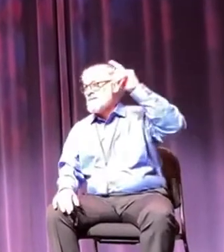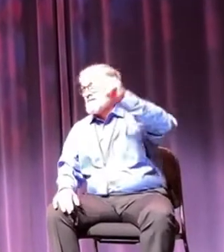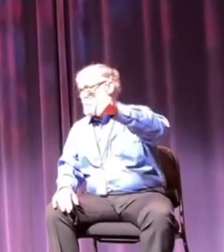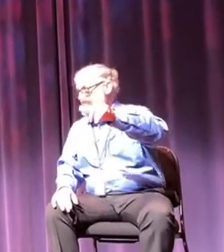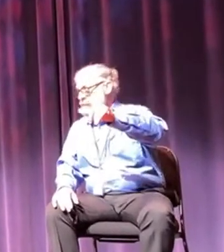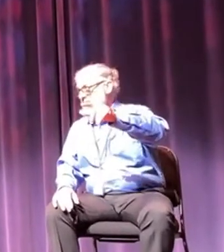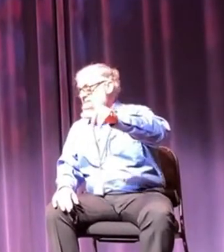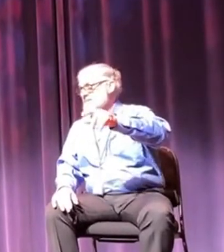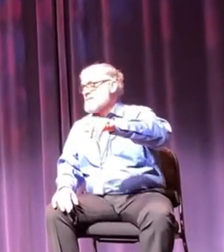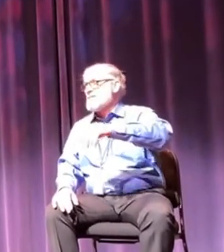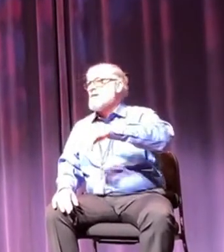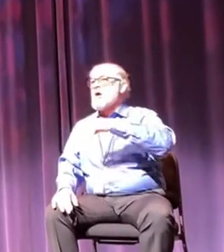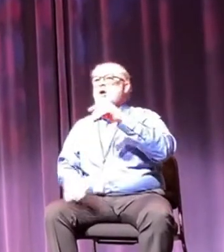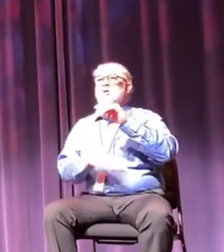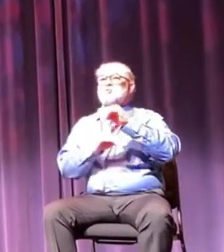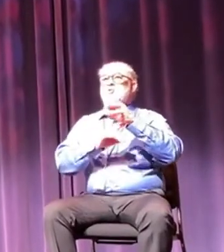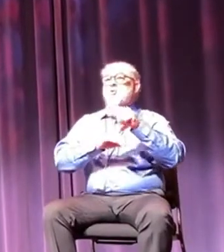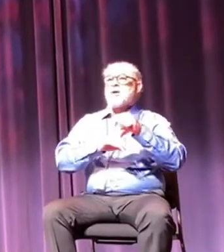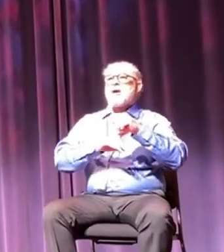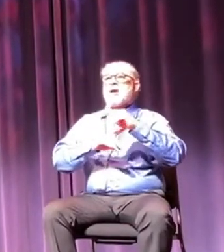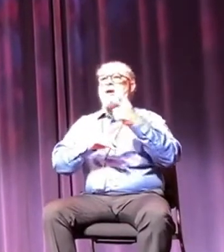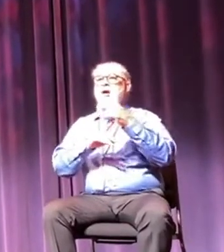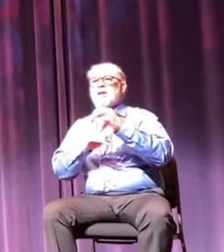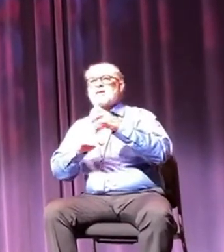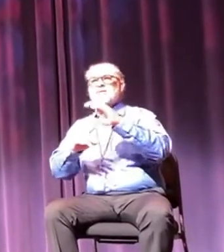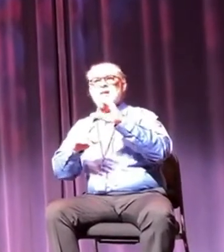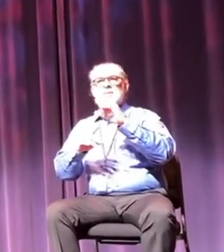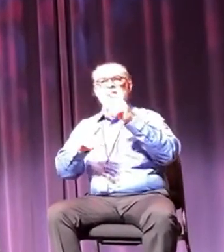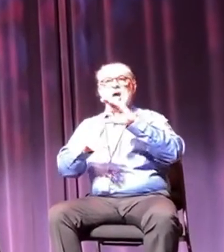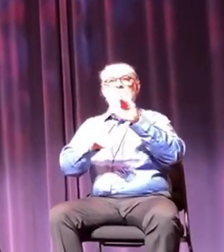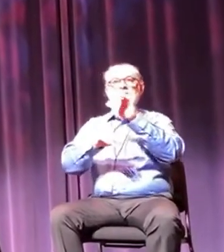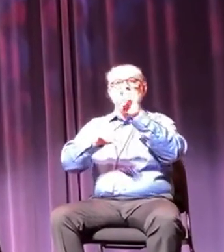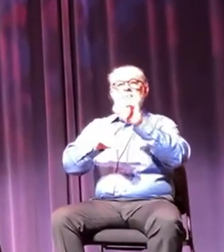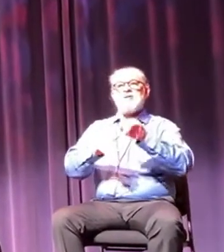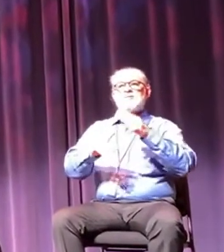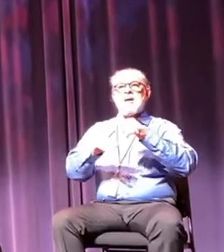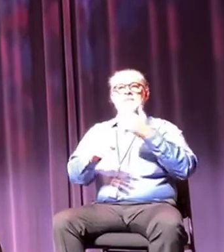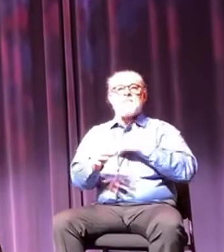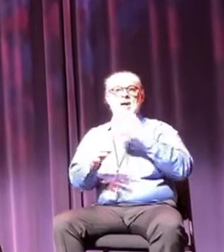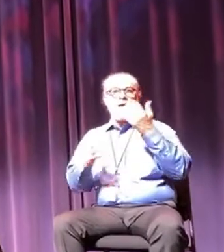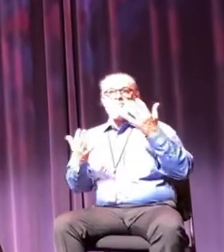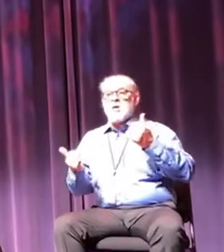flick joints of garlic, salabat to the sick. Culinary remix, teach my cousins, hoy!